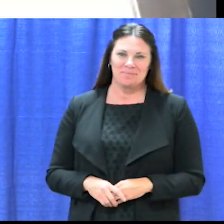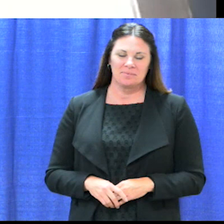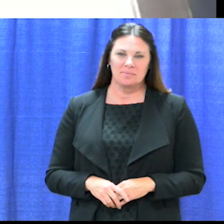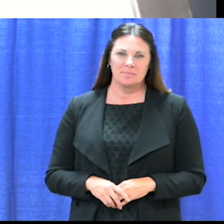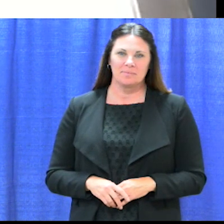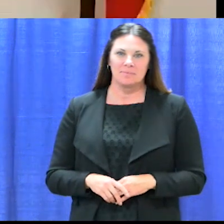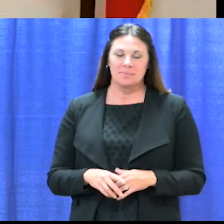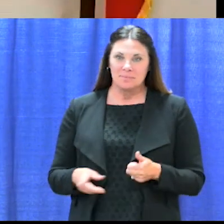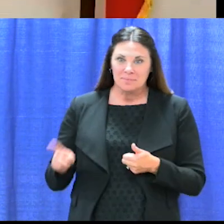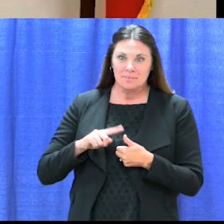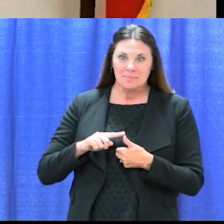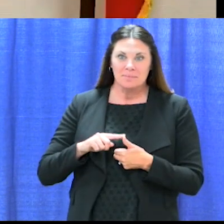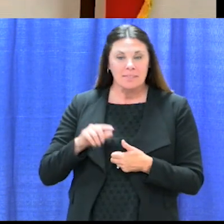And for AT&T, Susan.